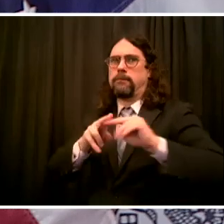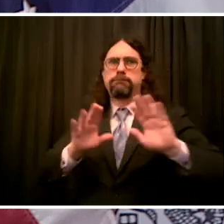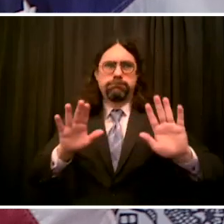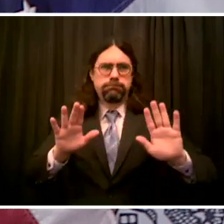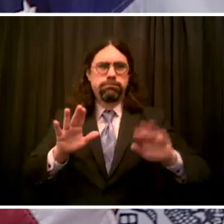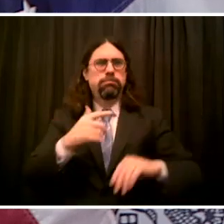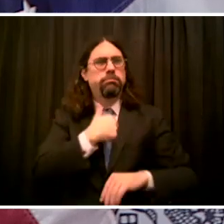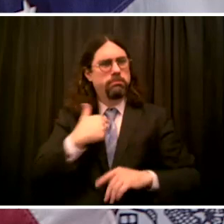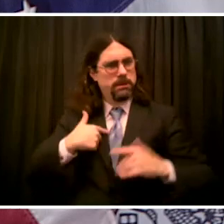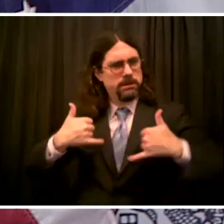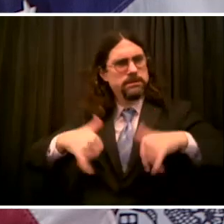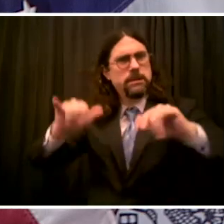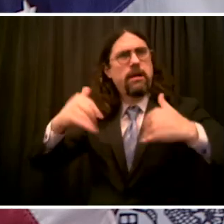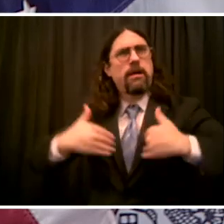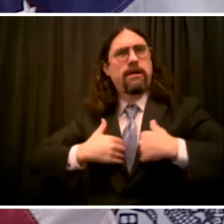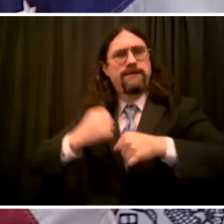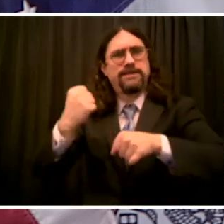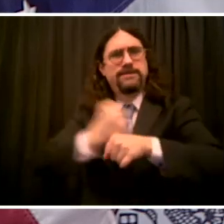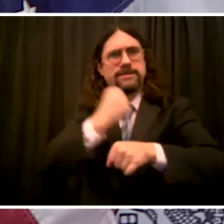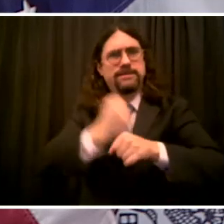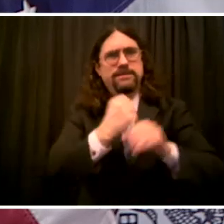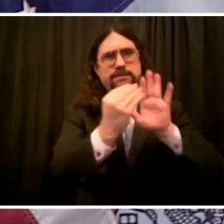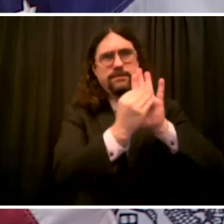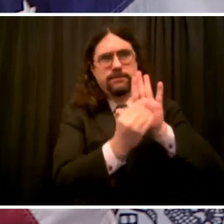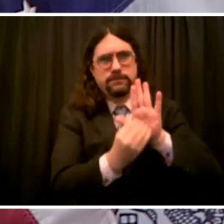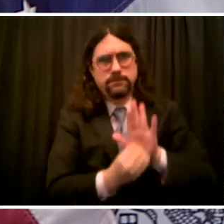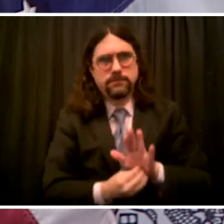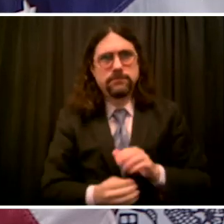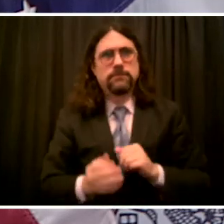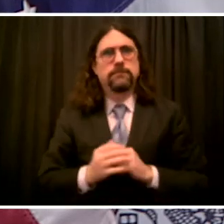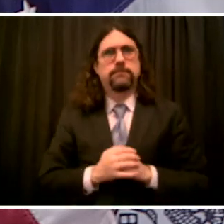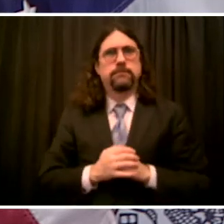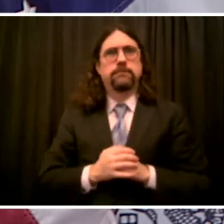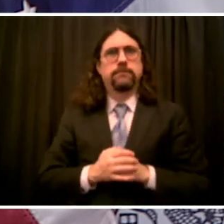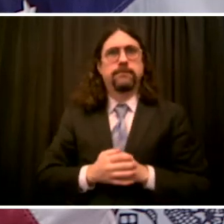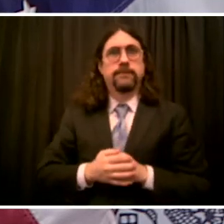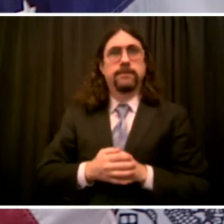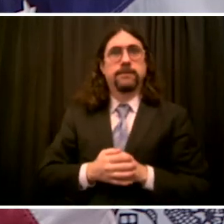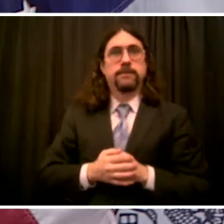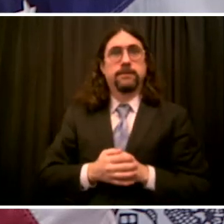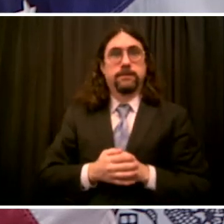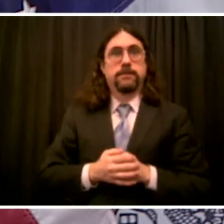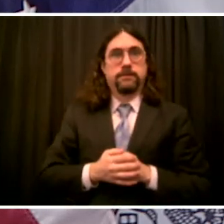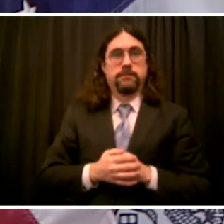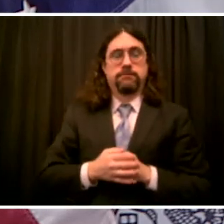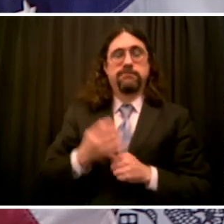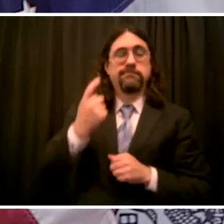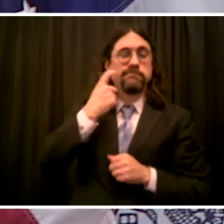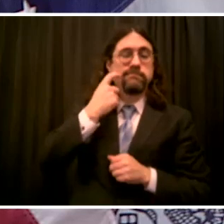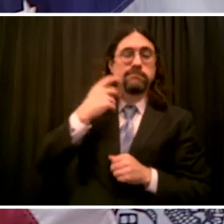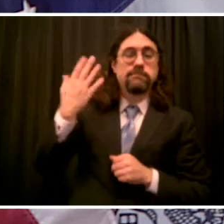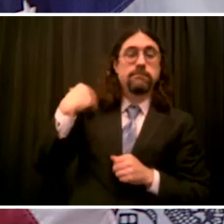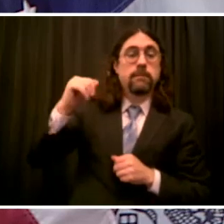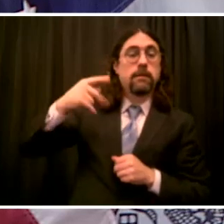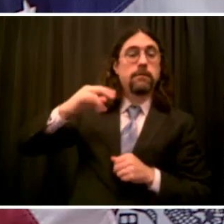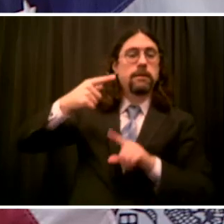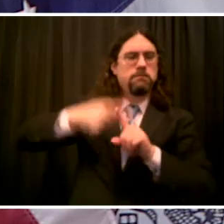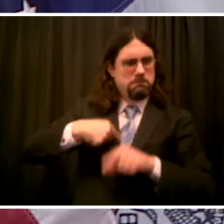OF THE MONTH FROM APRIL THROUGH A PRESS RELEASE. SO, I THINK WE'RE COVERING MOST BAS SEHERE.